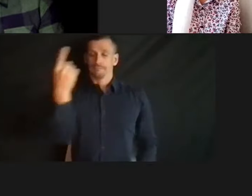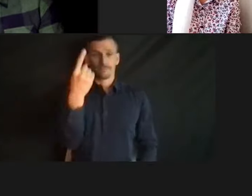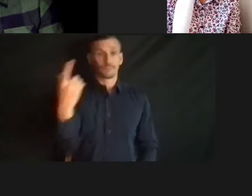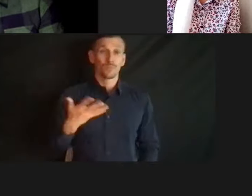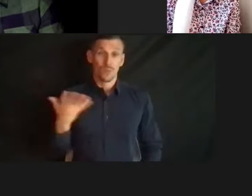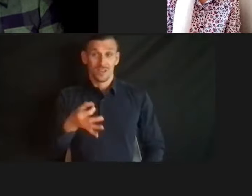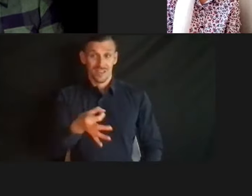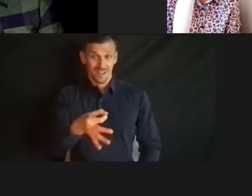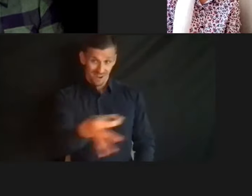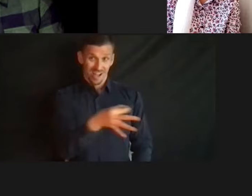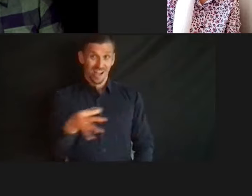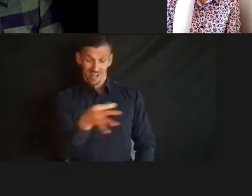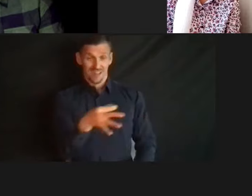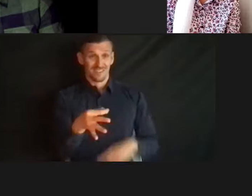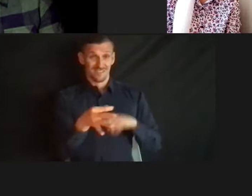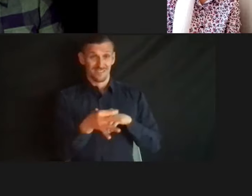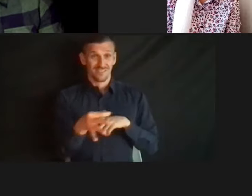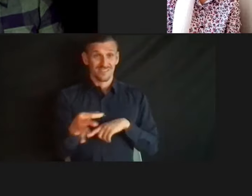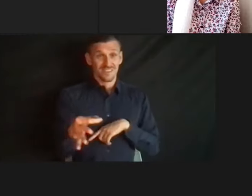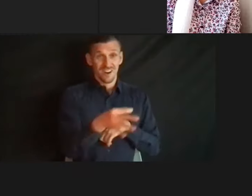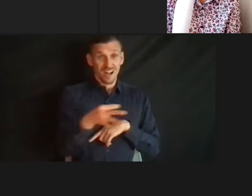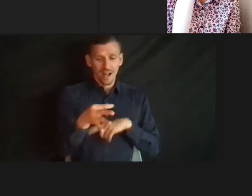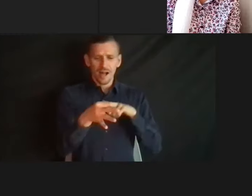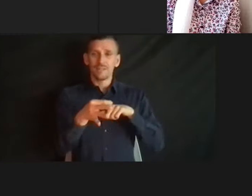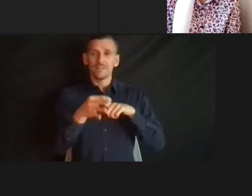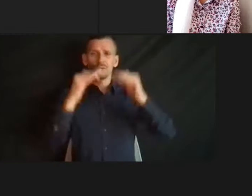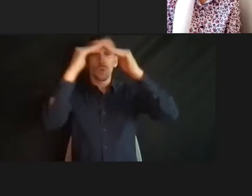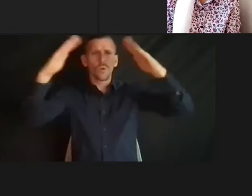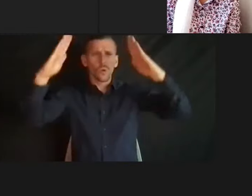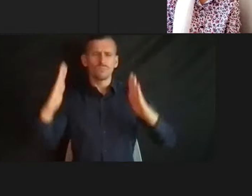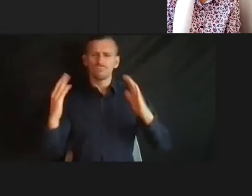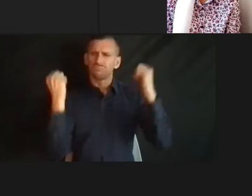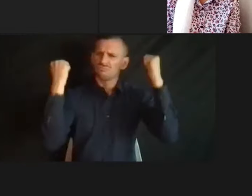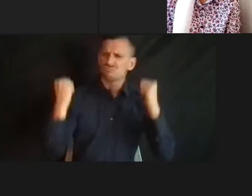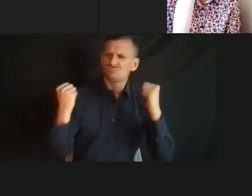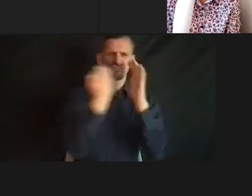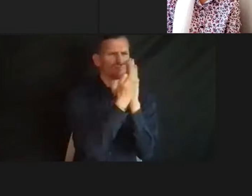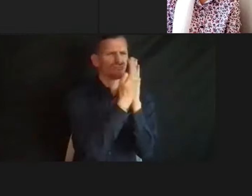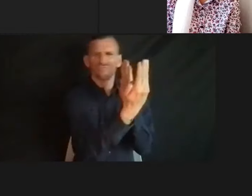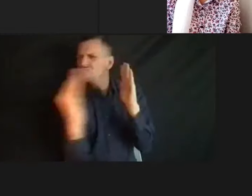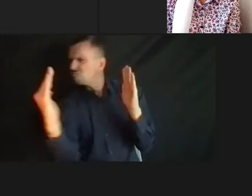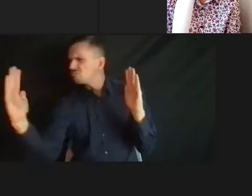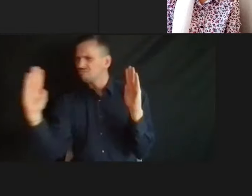and I never saw for the level of GDP per capita that many of them had because of tourism,